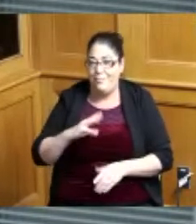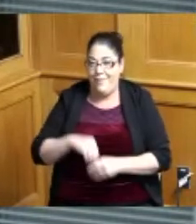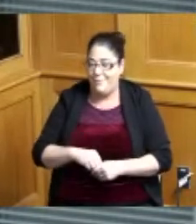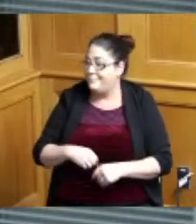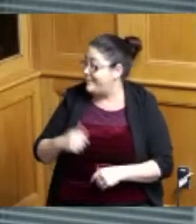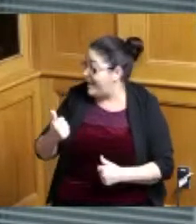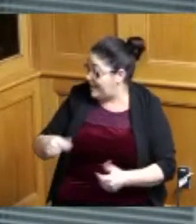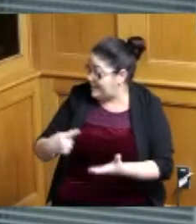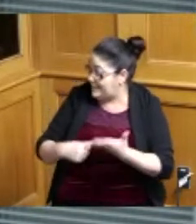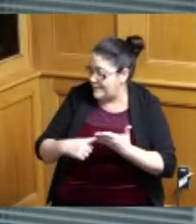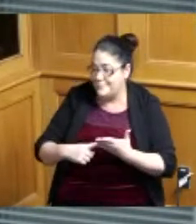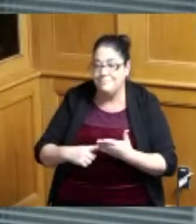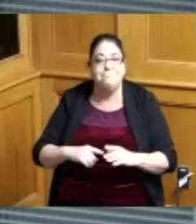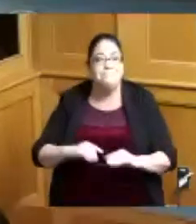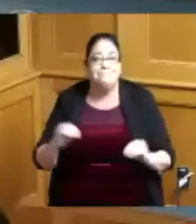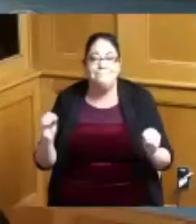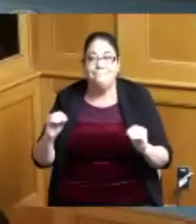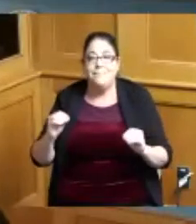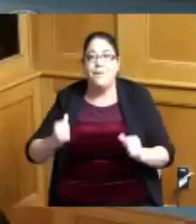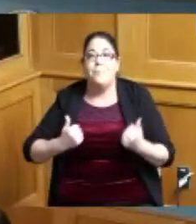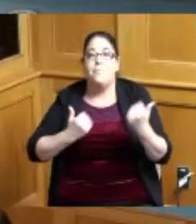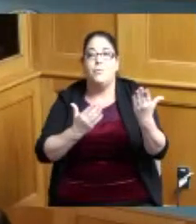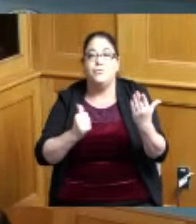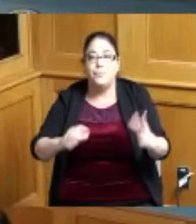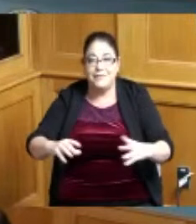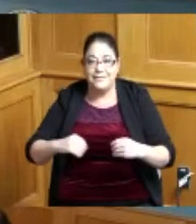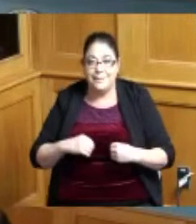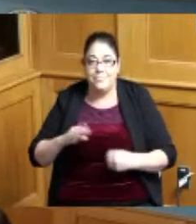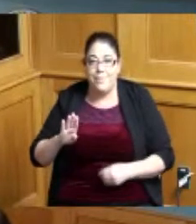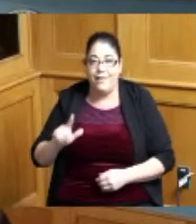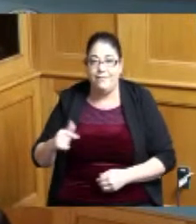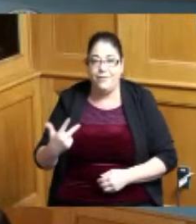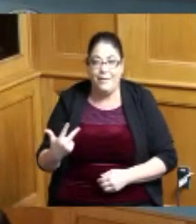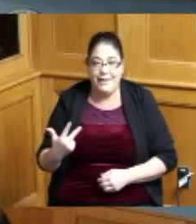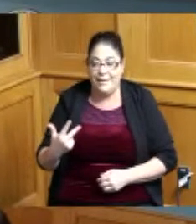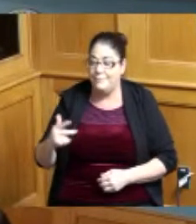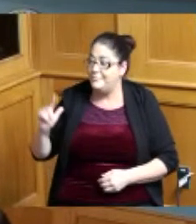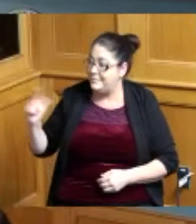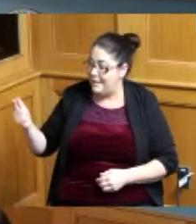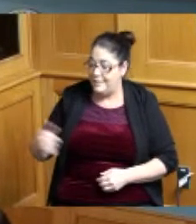I'd like to make a motion to adopt by leave three second Commissioner Summerow Dumas Commissioner